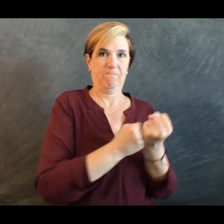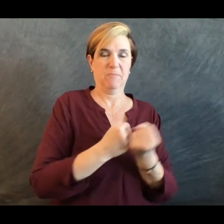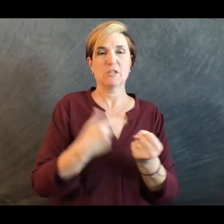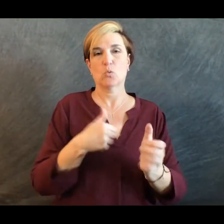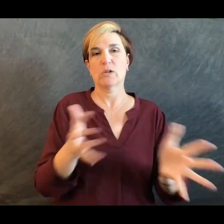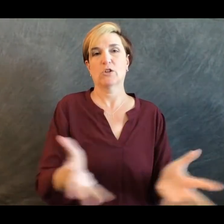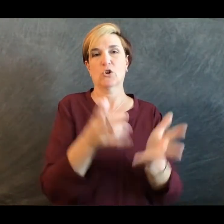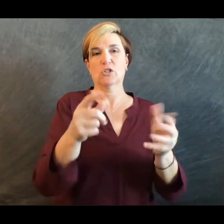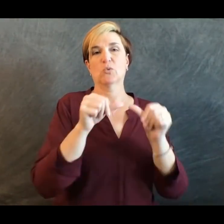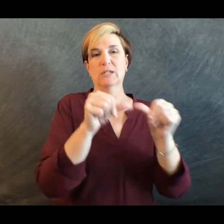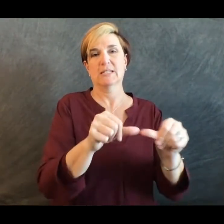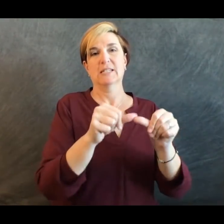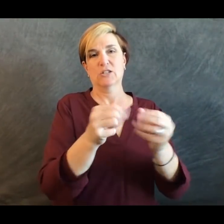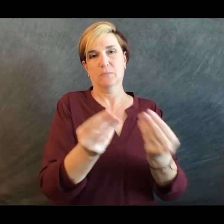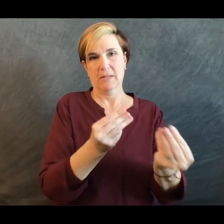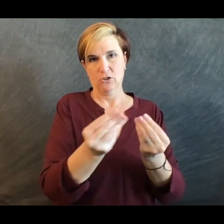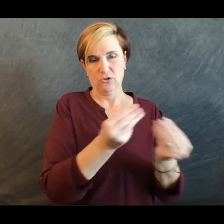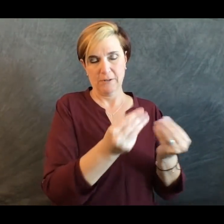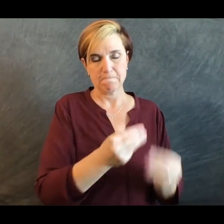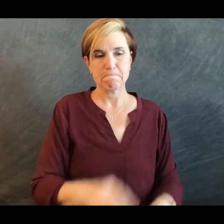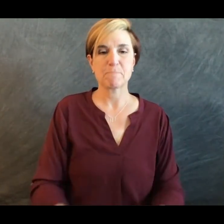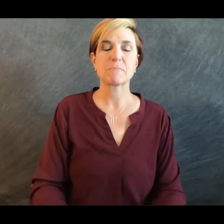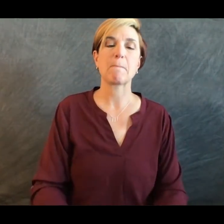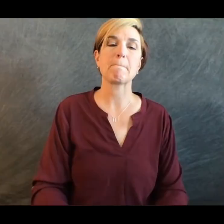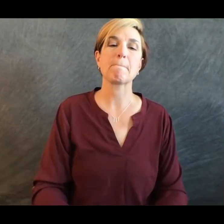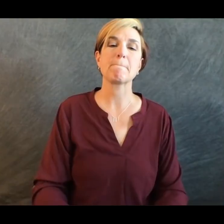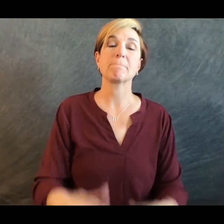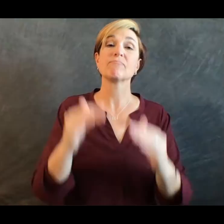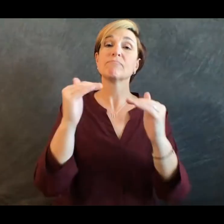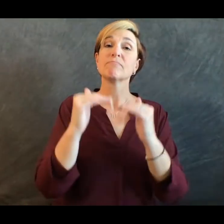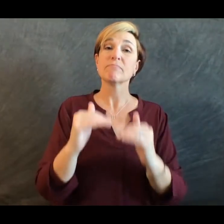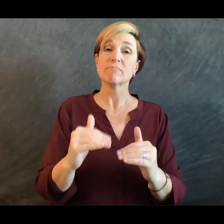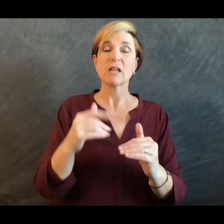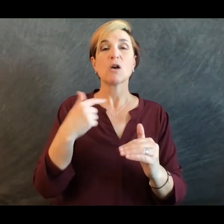them we also want to say very respectfully to all of the all the